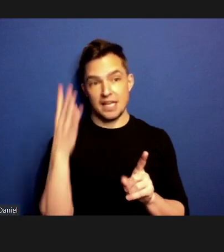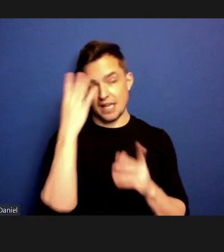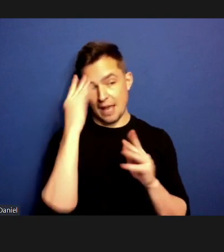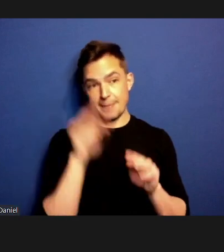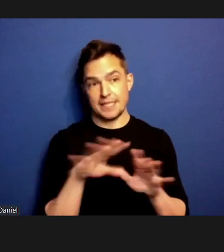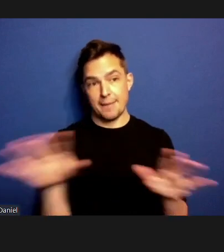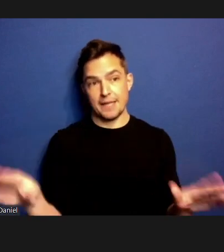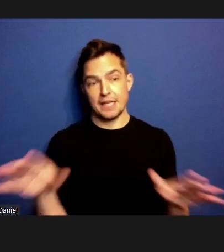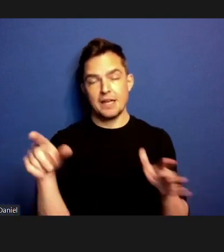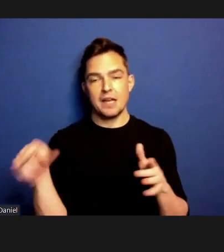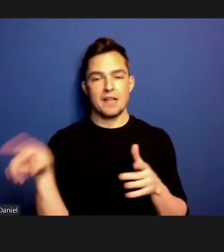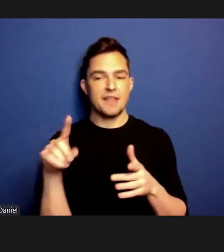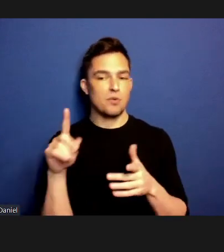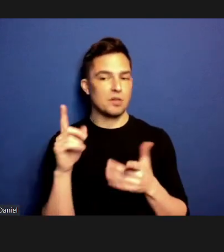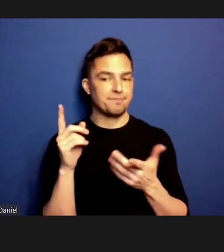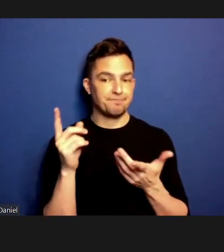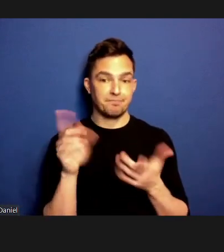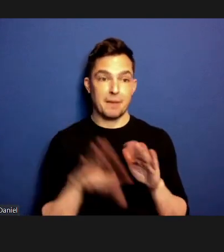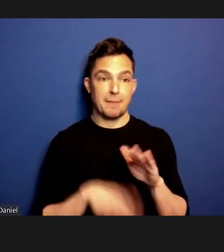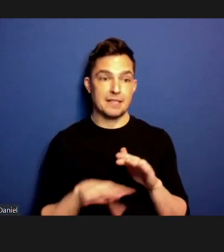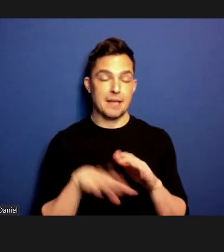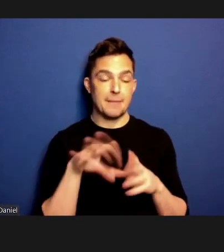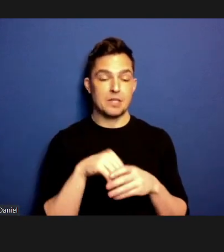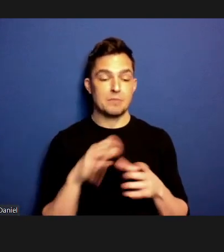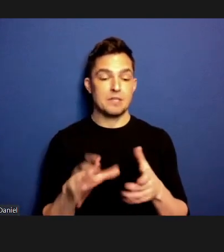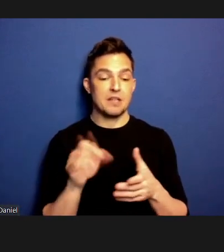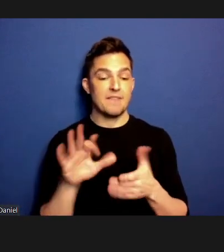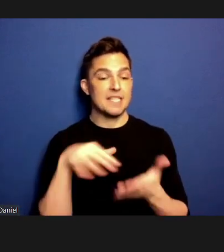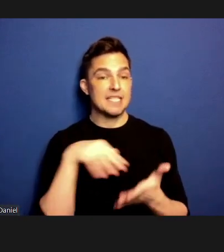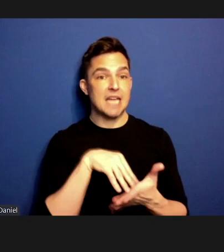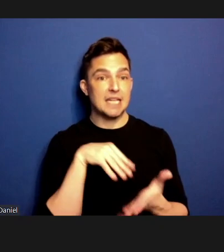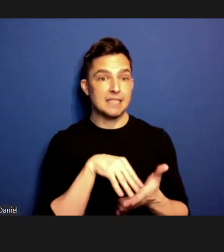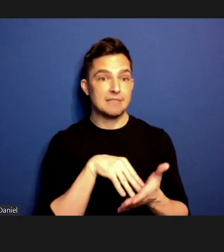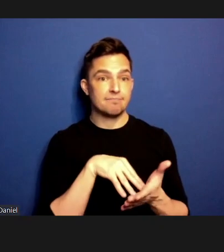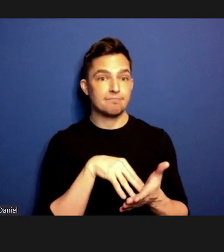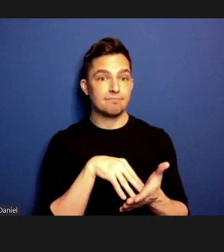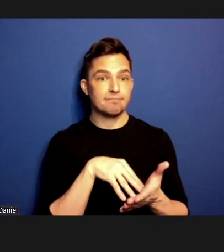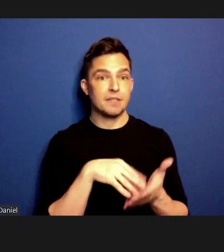And they were essentially participants of study subjects to be studied in that space